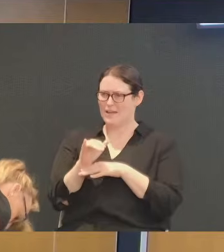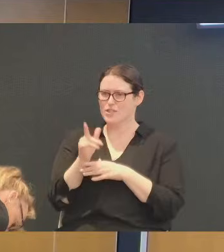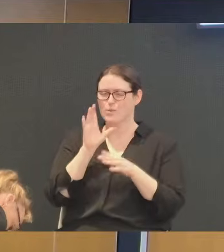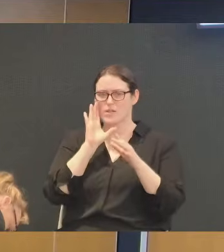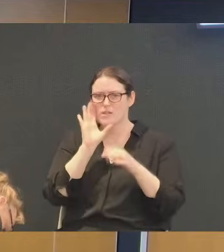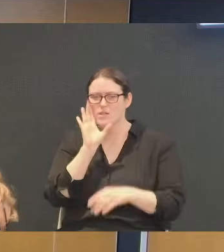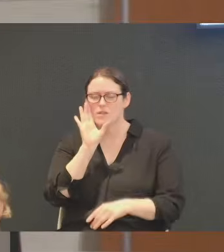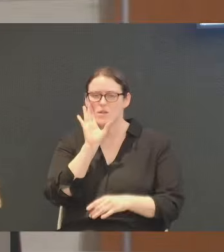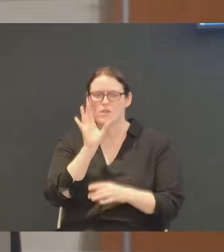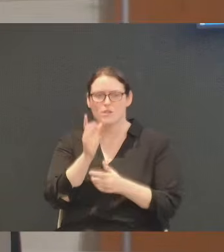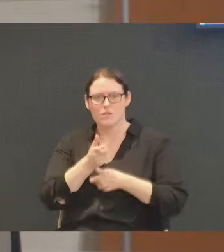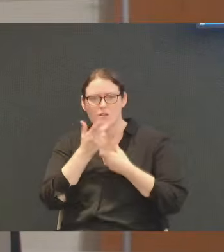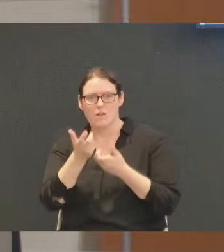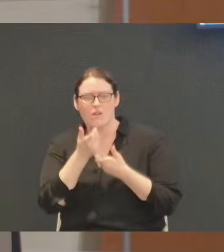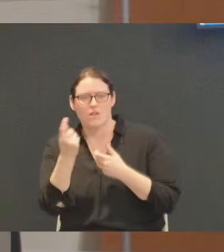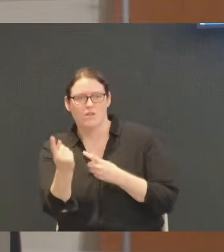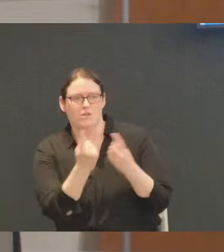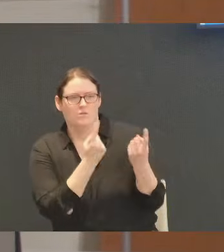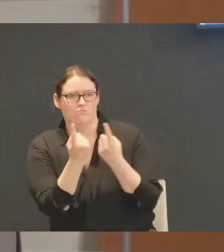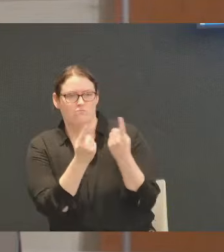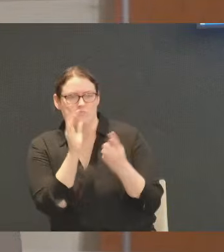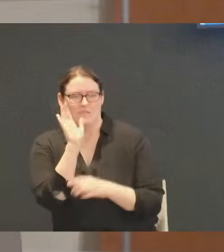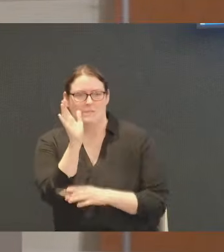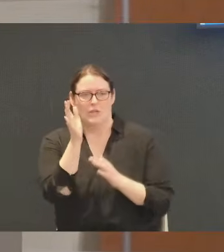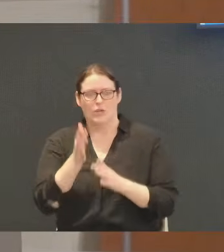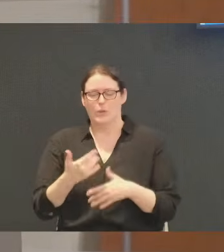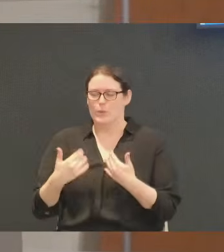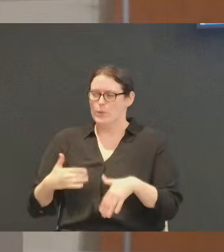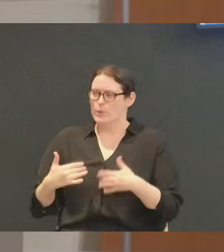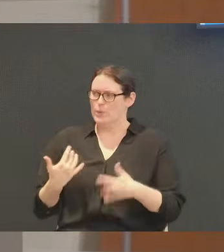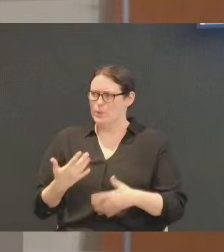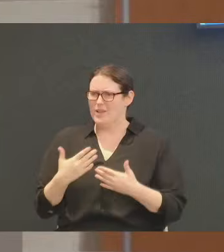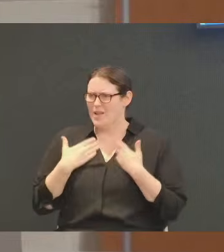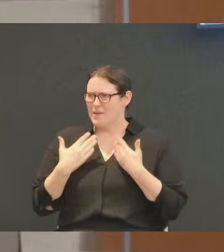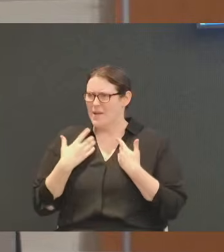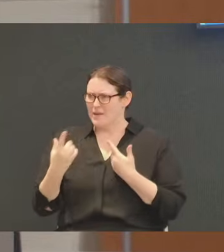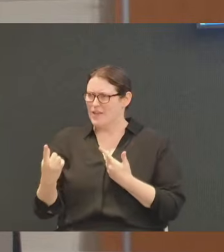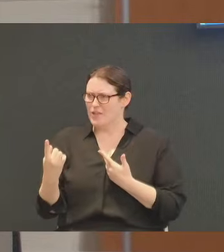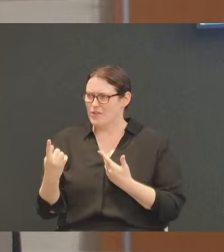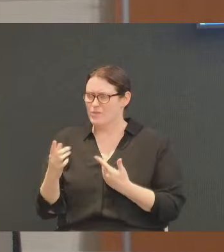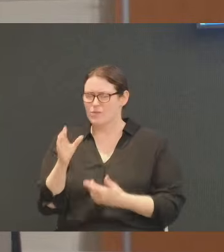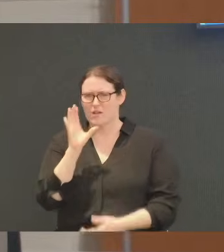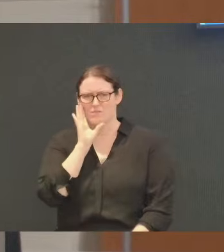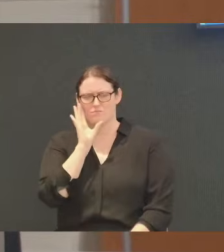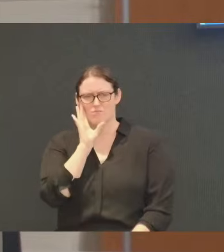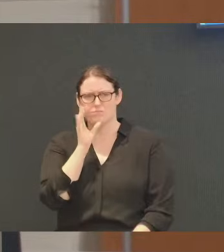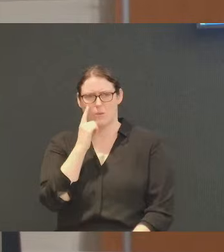and for children's protective services. So, I I'm glad you got to hear firsthand what the community